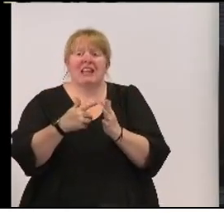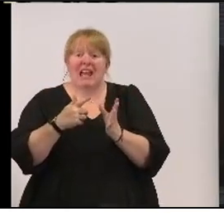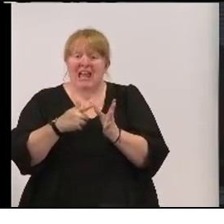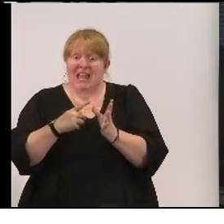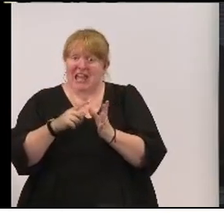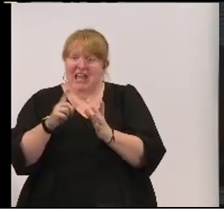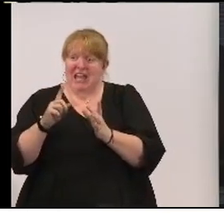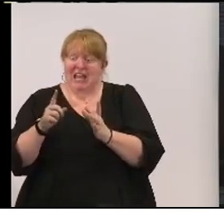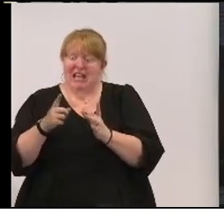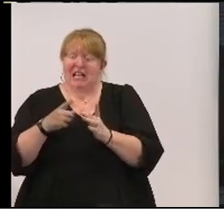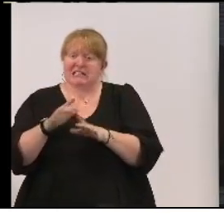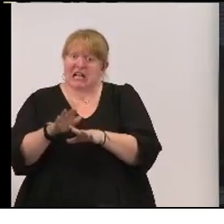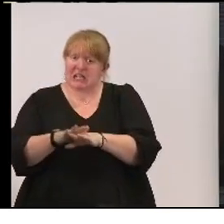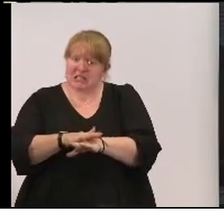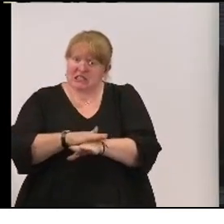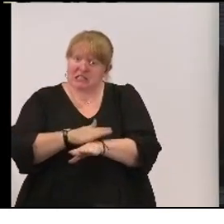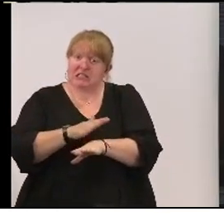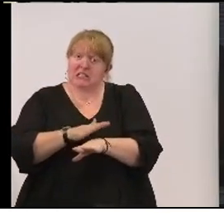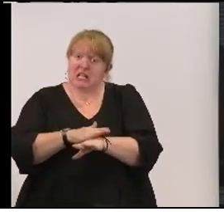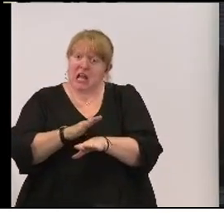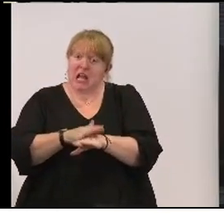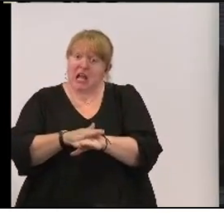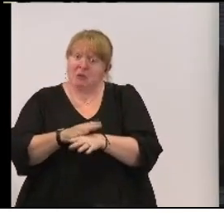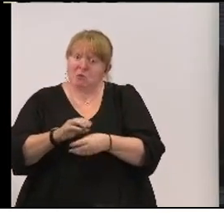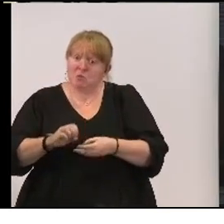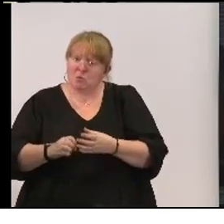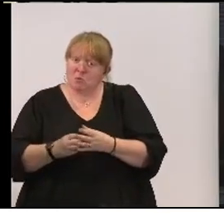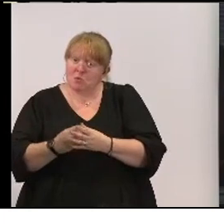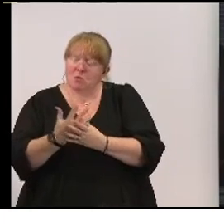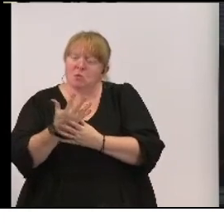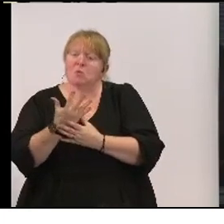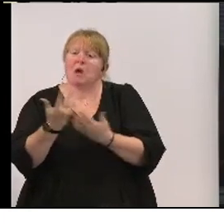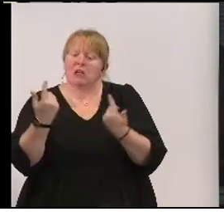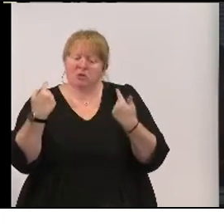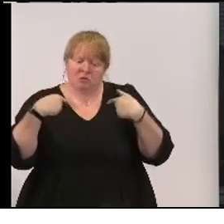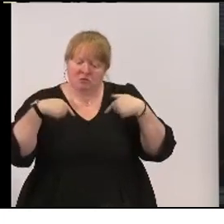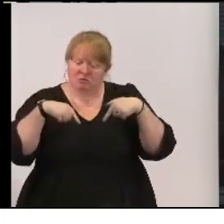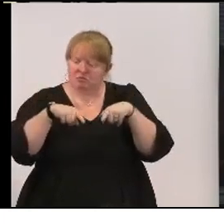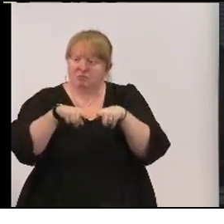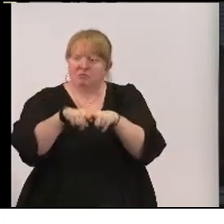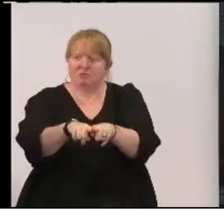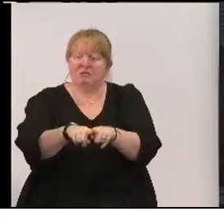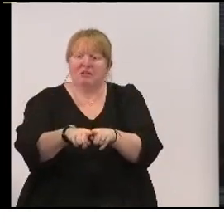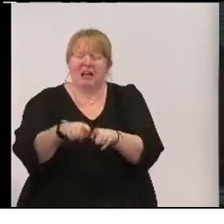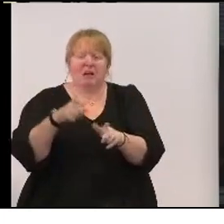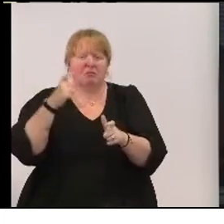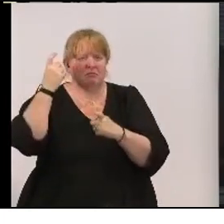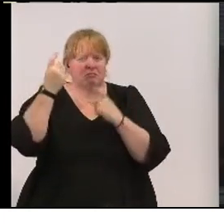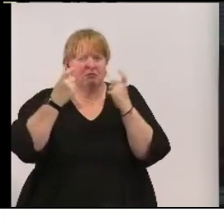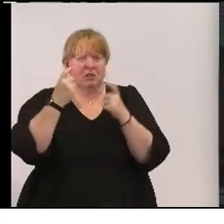it has taken time to develop and align and we wonder across 24 countries, compliance